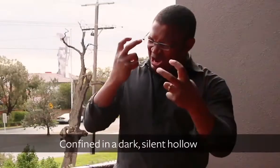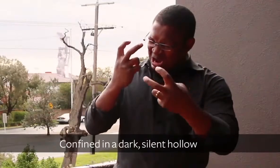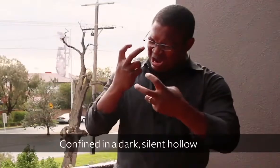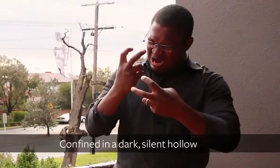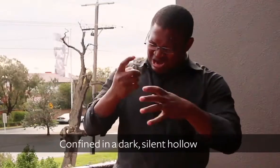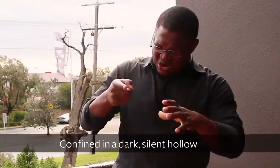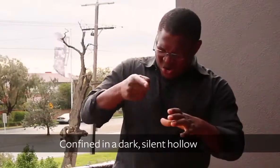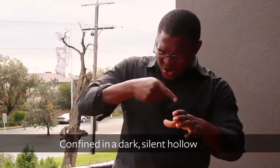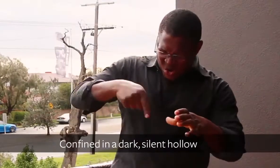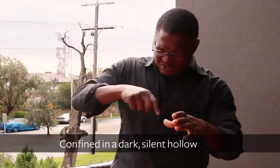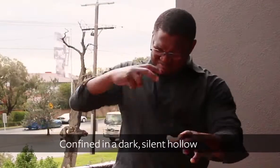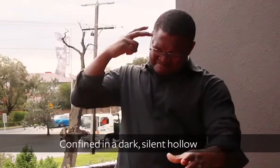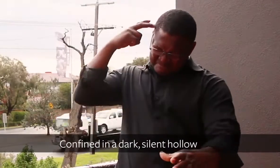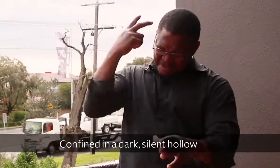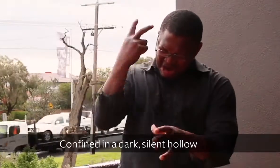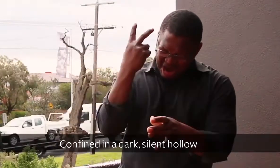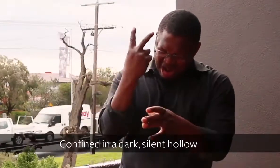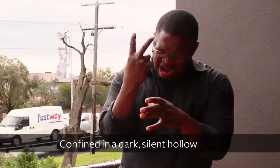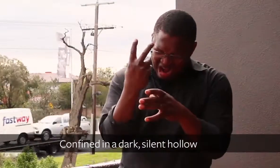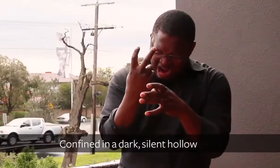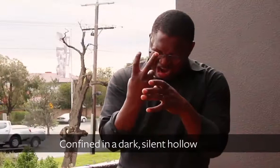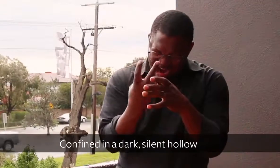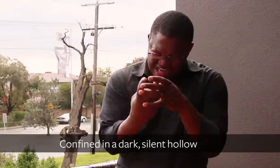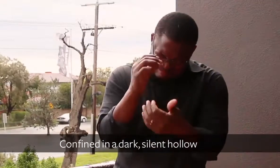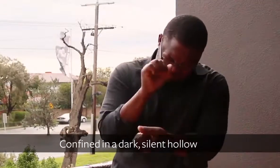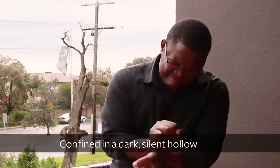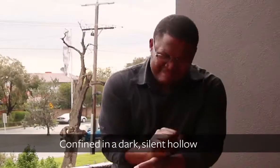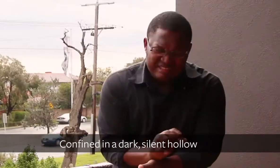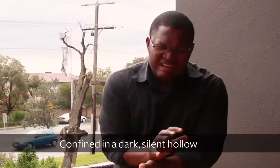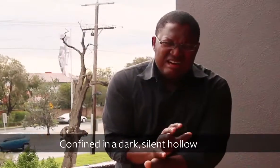confined in a dark, silent hollow,